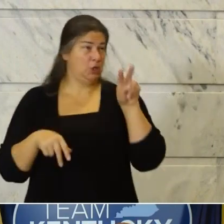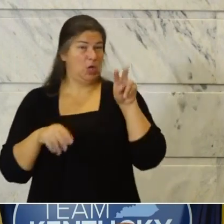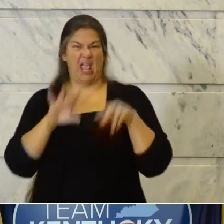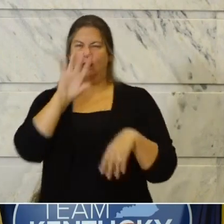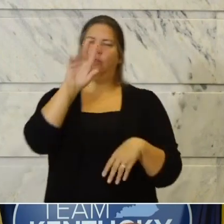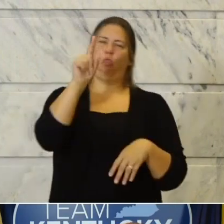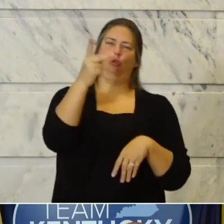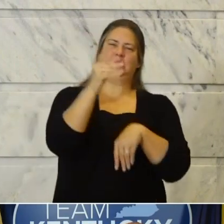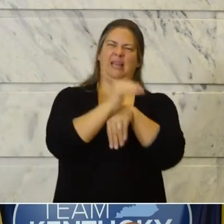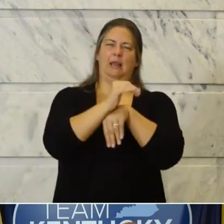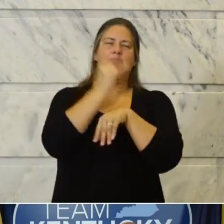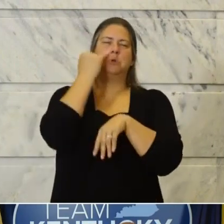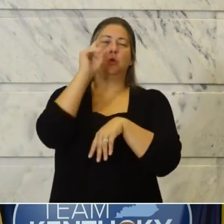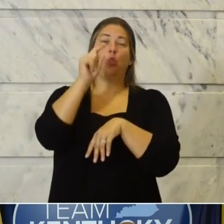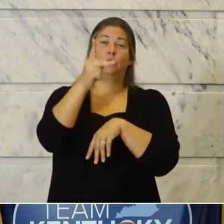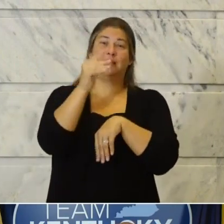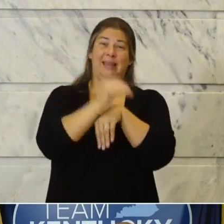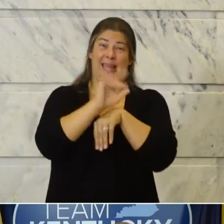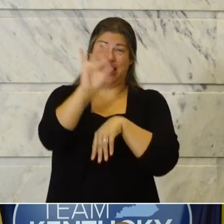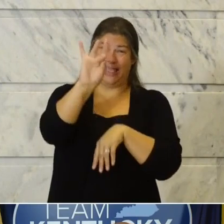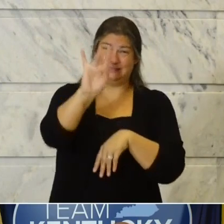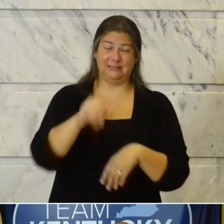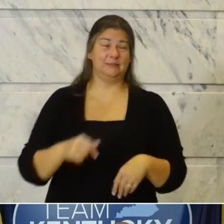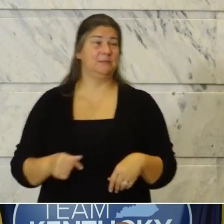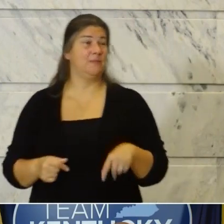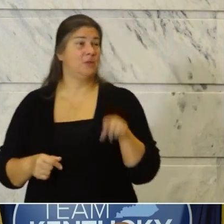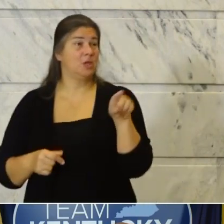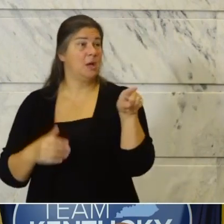your county is red, you should suspend in person instruction and you should go